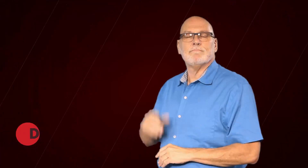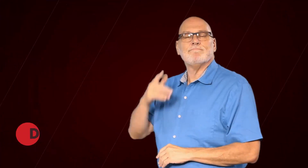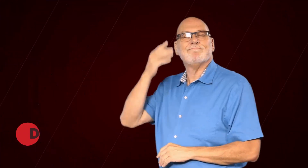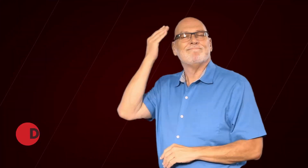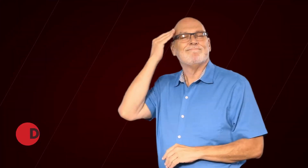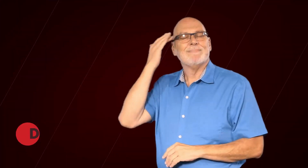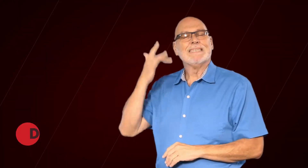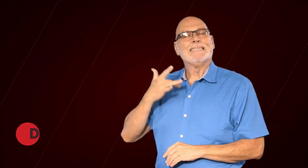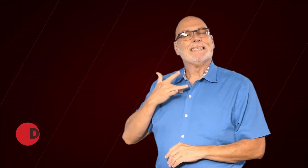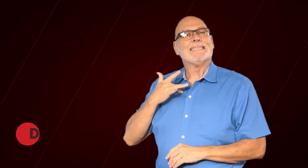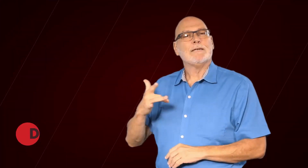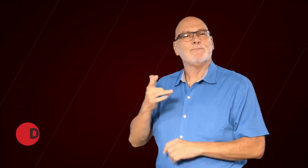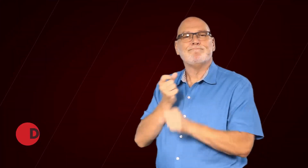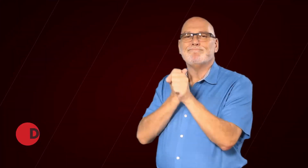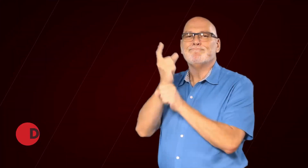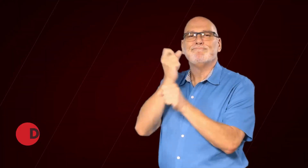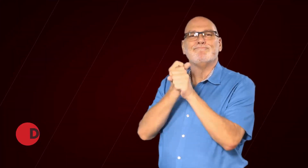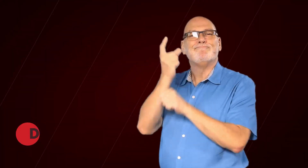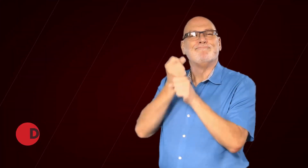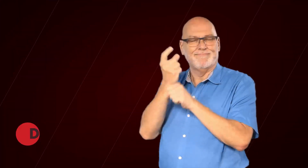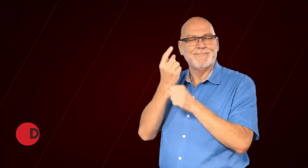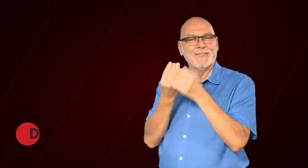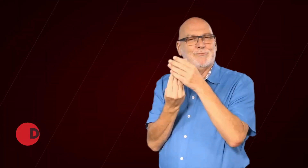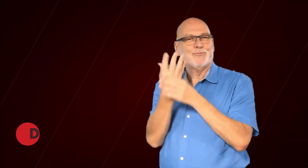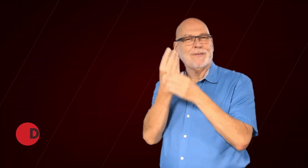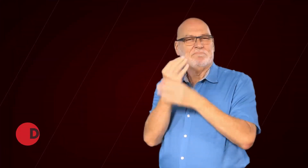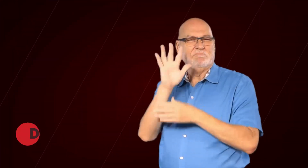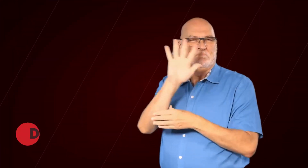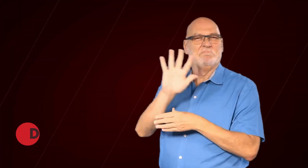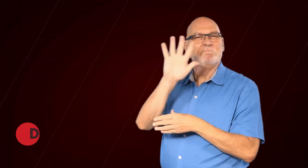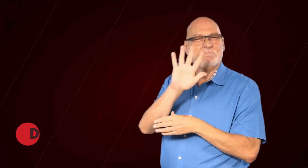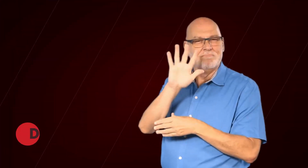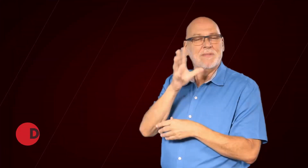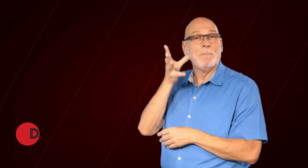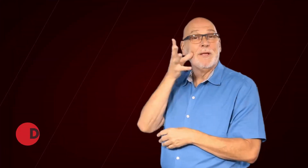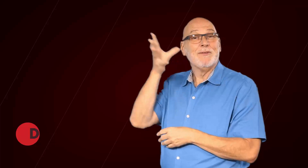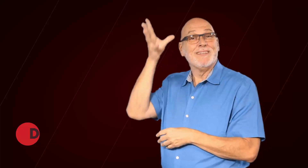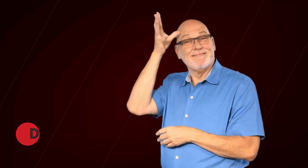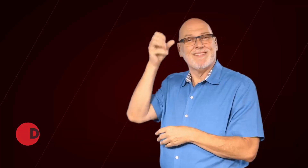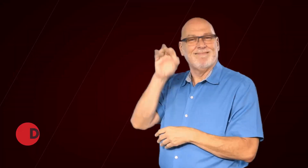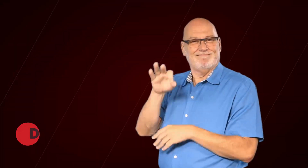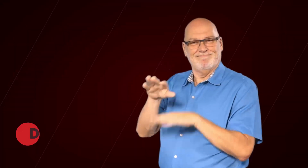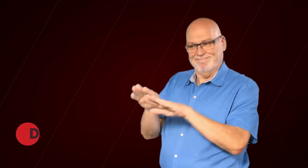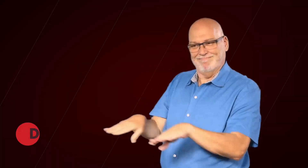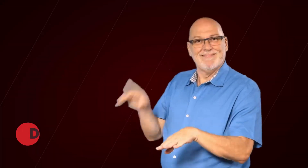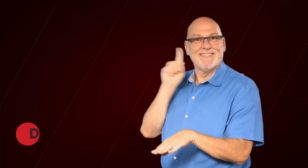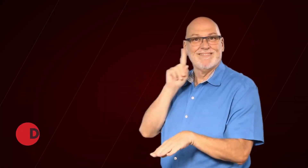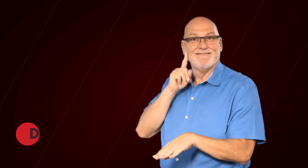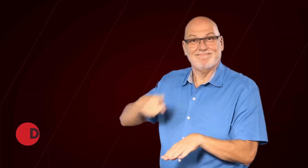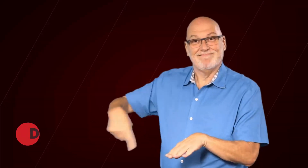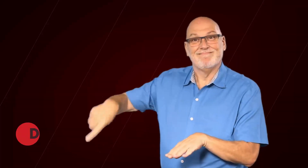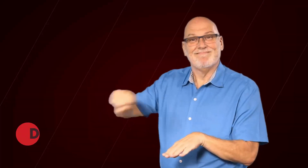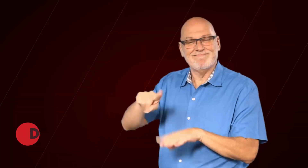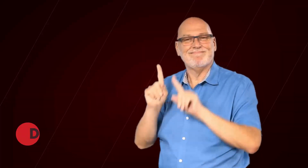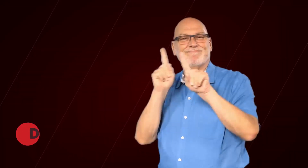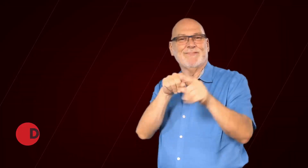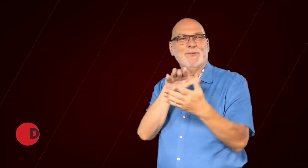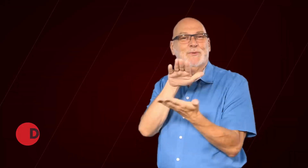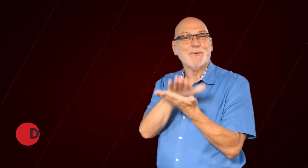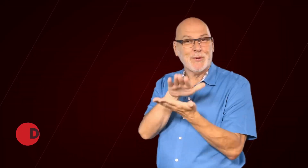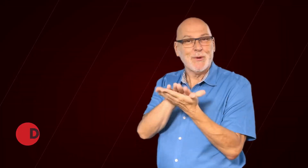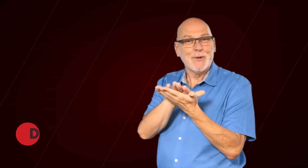[Anselmo] Every spring, parents of Deaf children go to schools